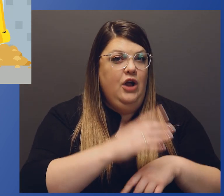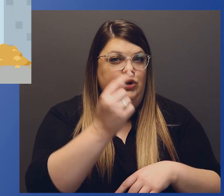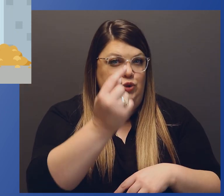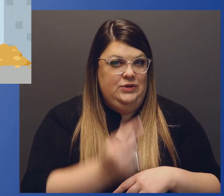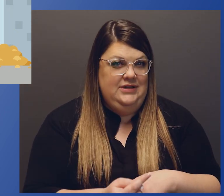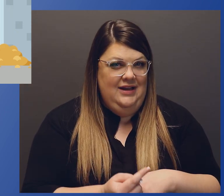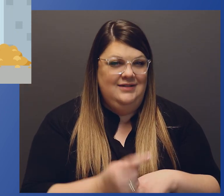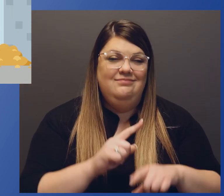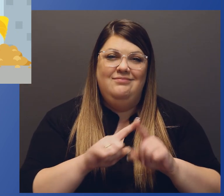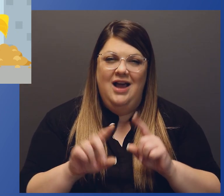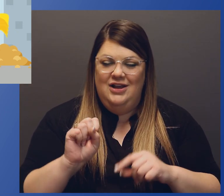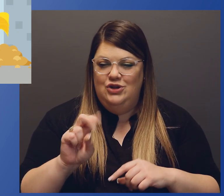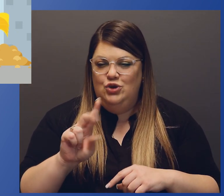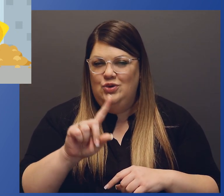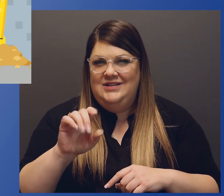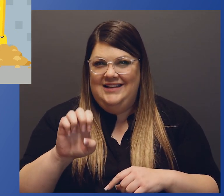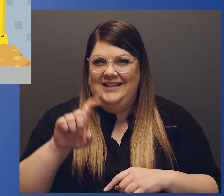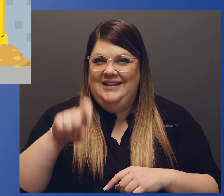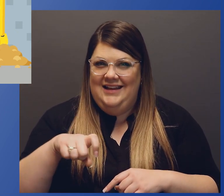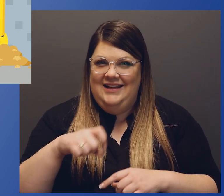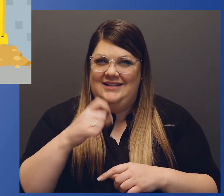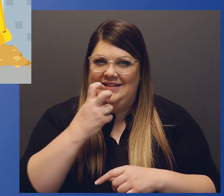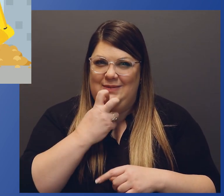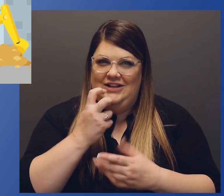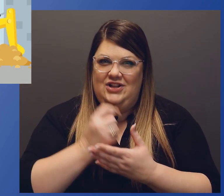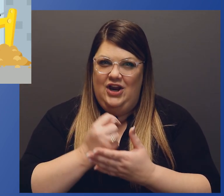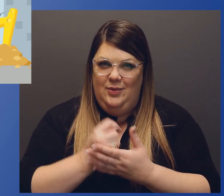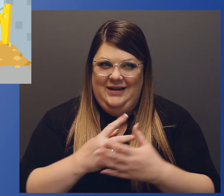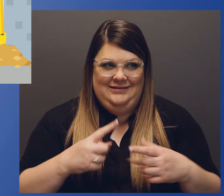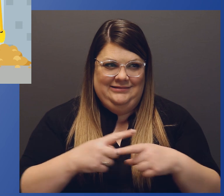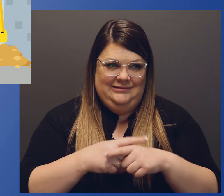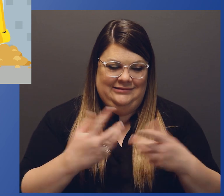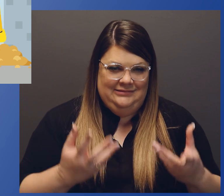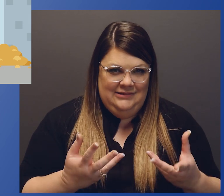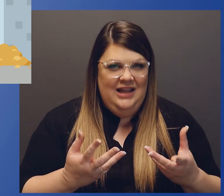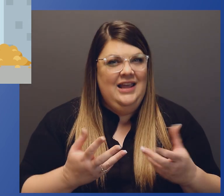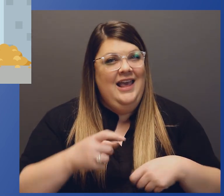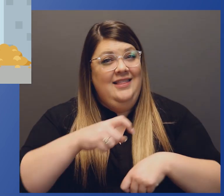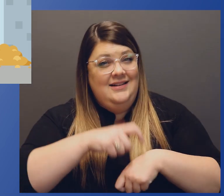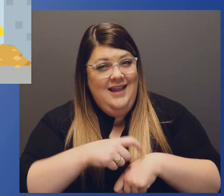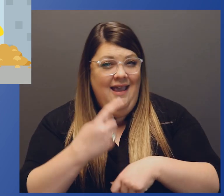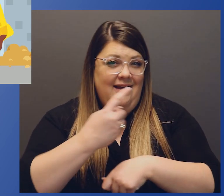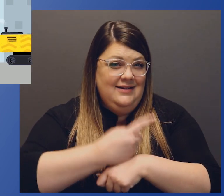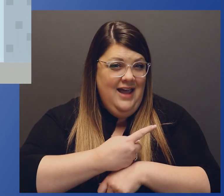The day and time of the therapy will not change Susie's outcomes. Mom has several options in this example,